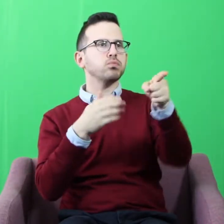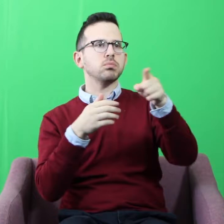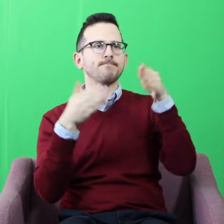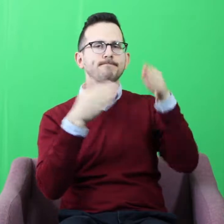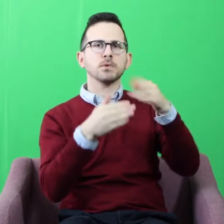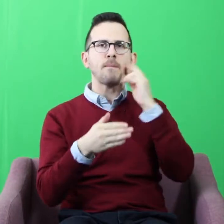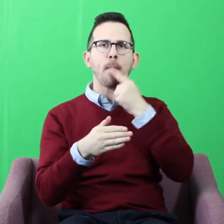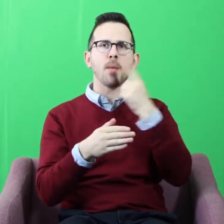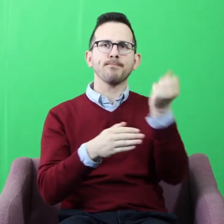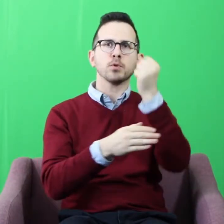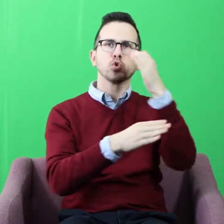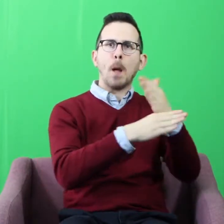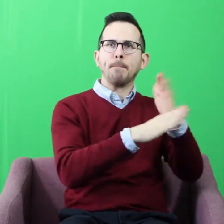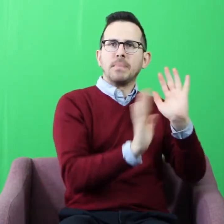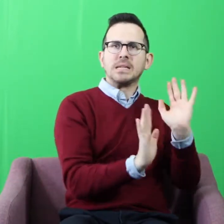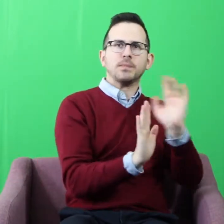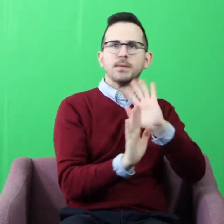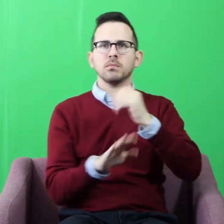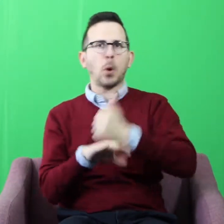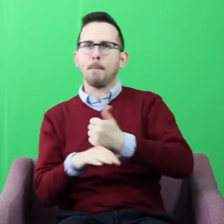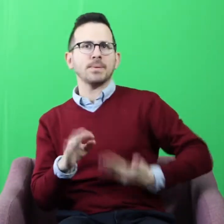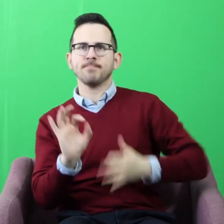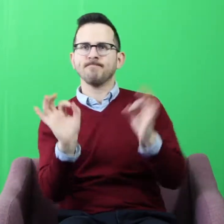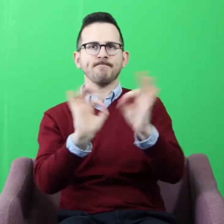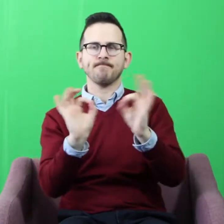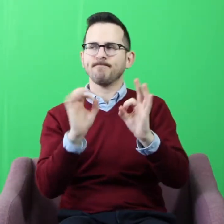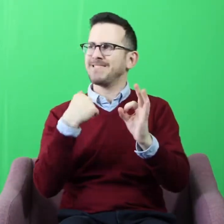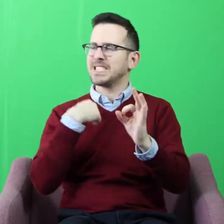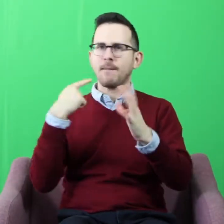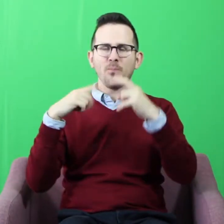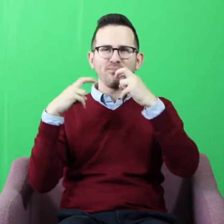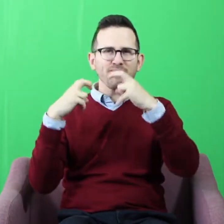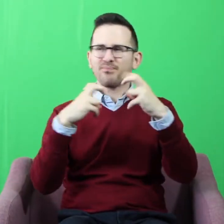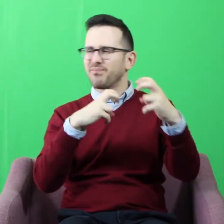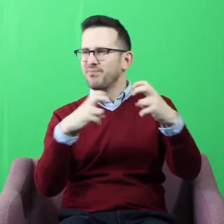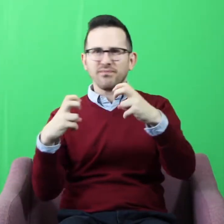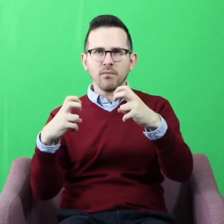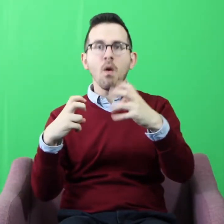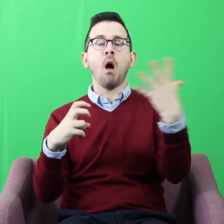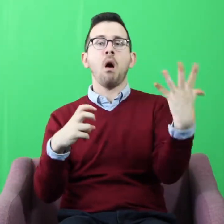There was only support given to help Deaf people find employment but that was it. We looked everywhere for support,